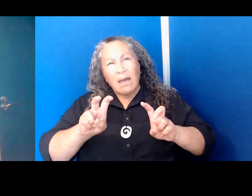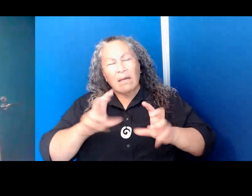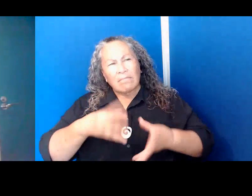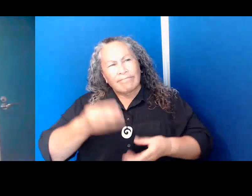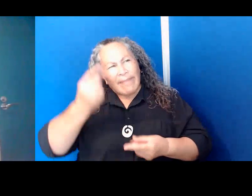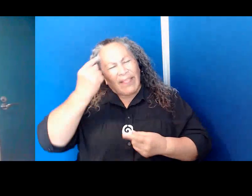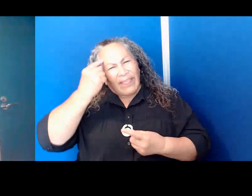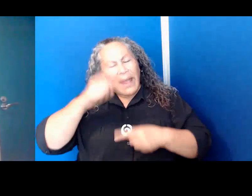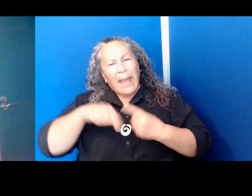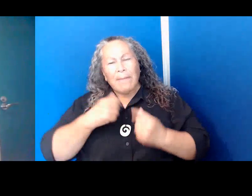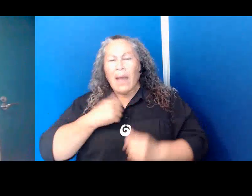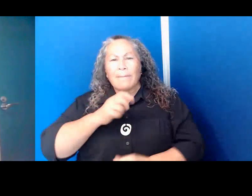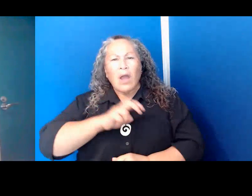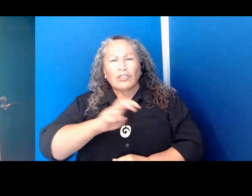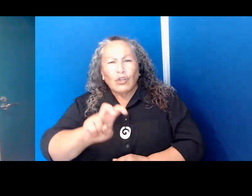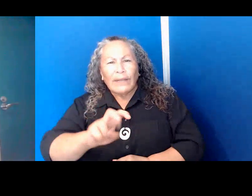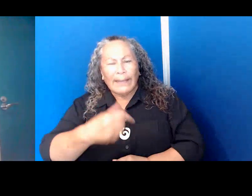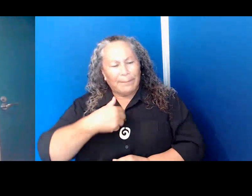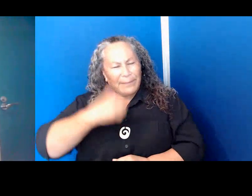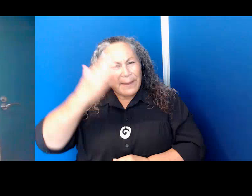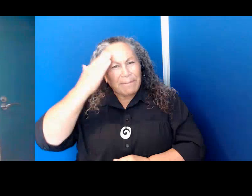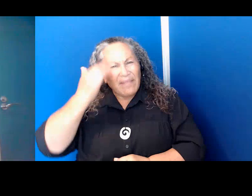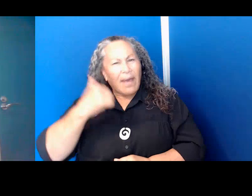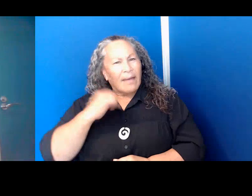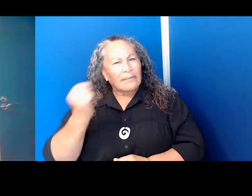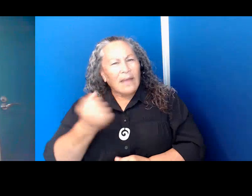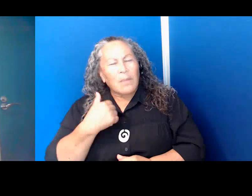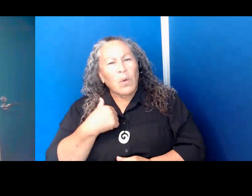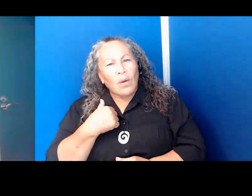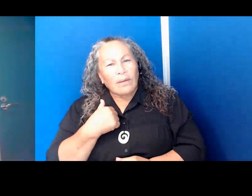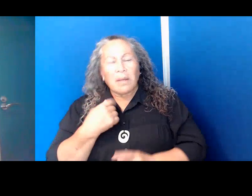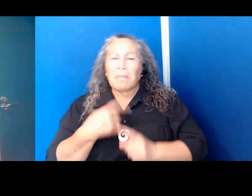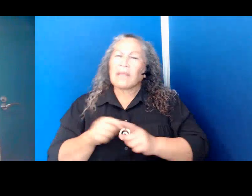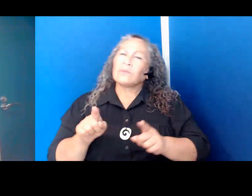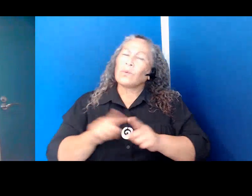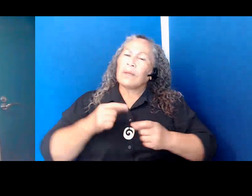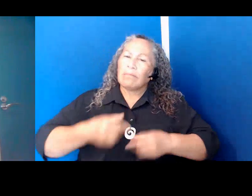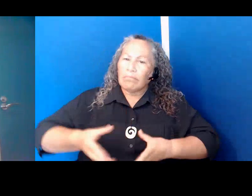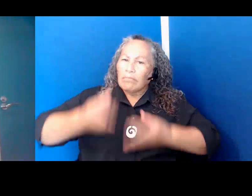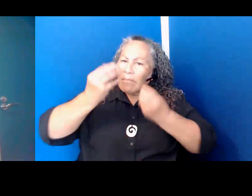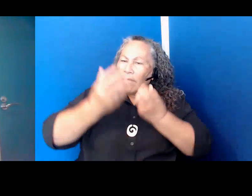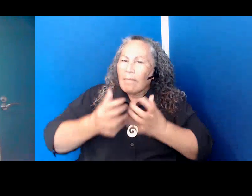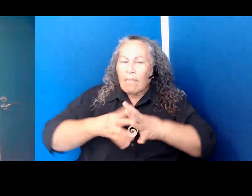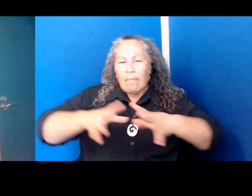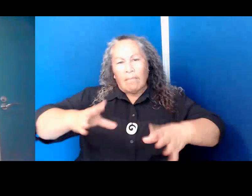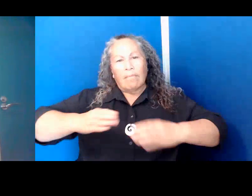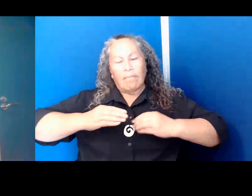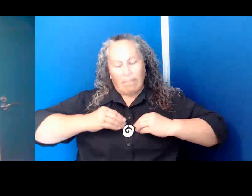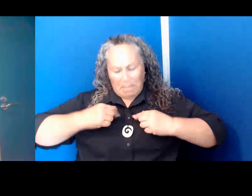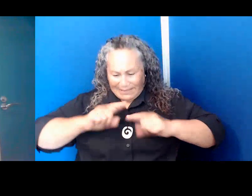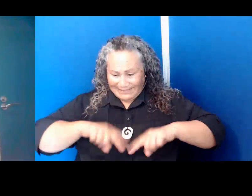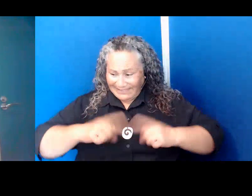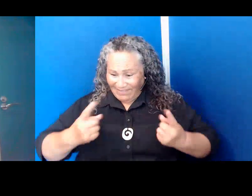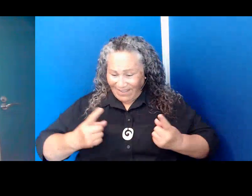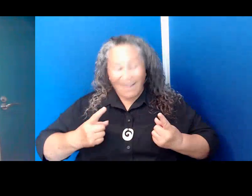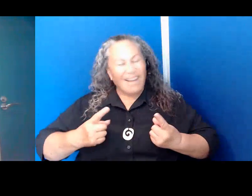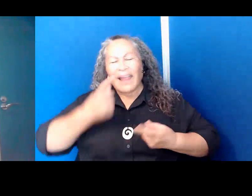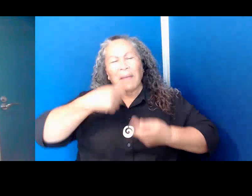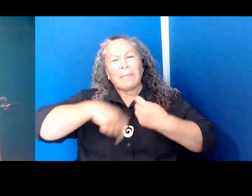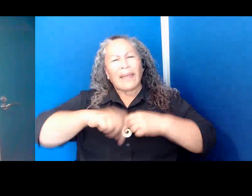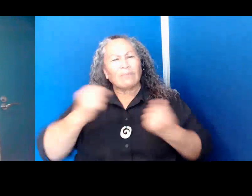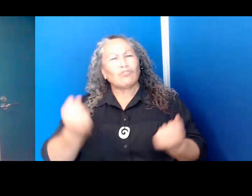as a mother, and someone who is learning to embrace her difference and turn it into strength.